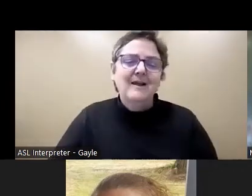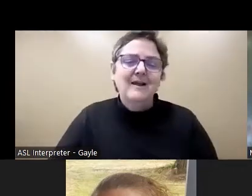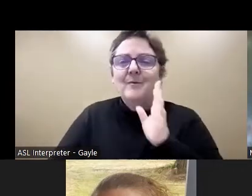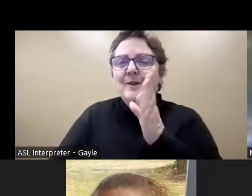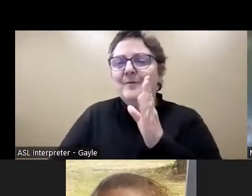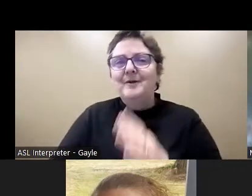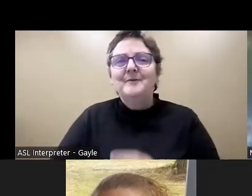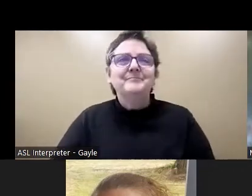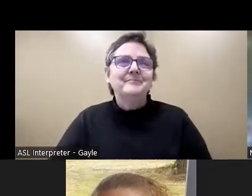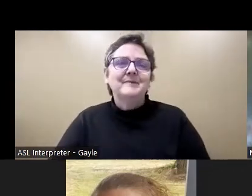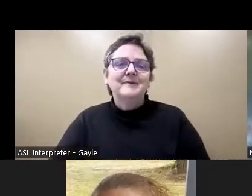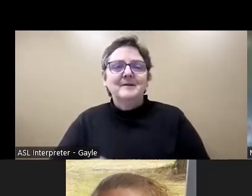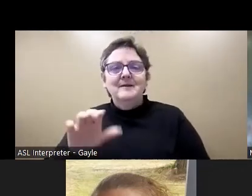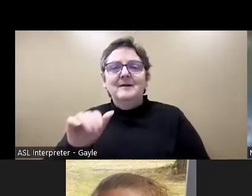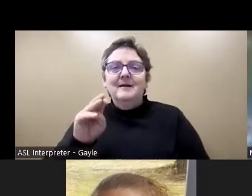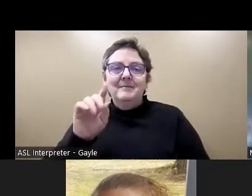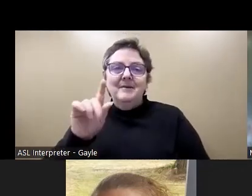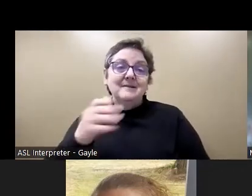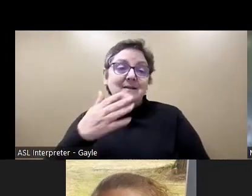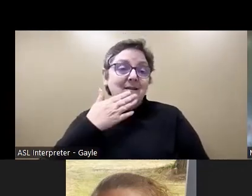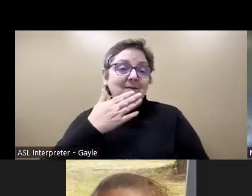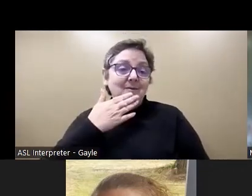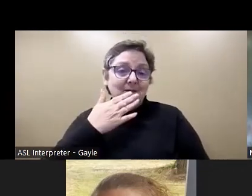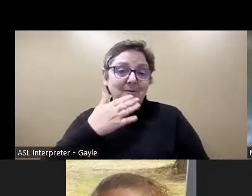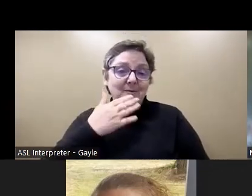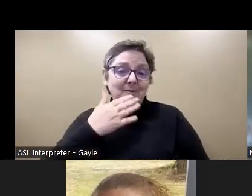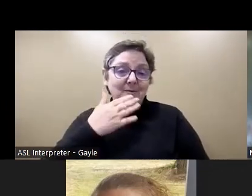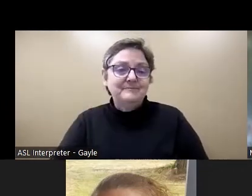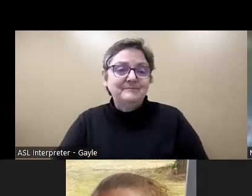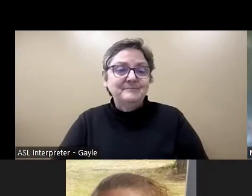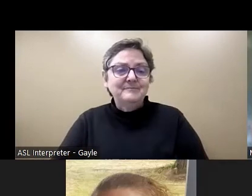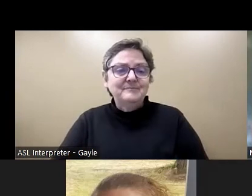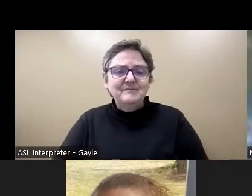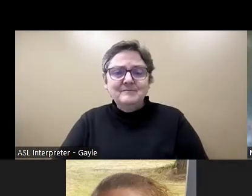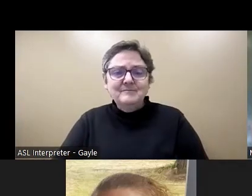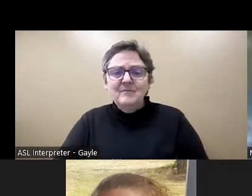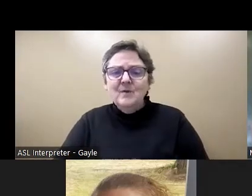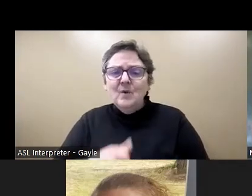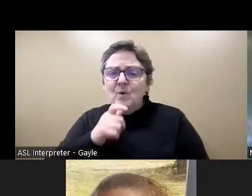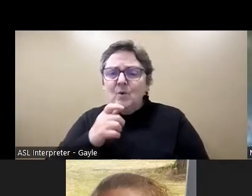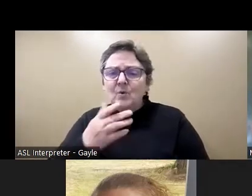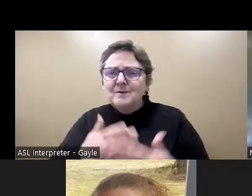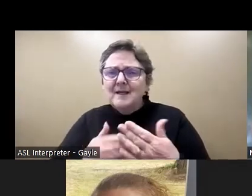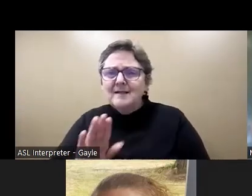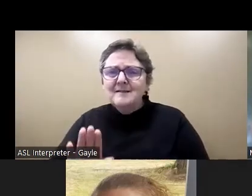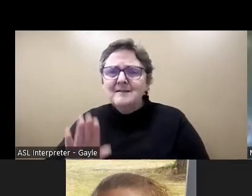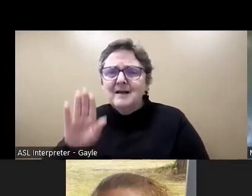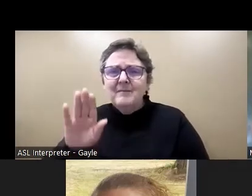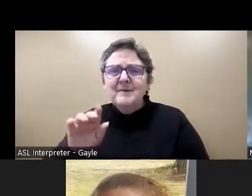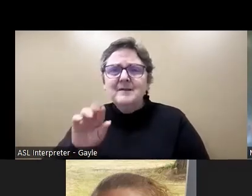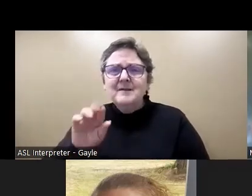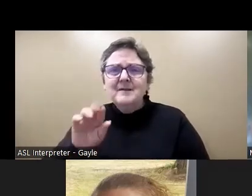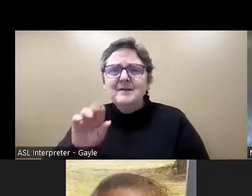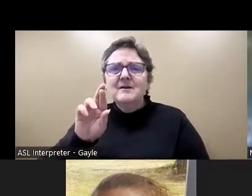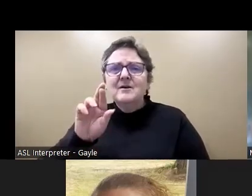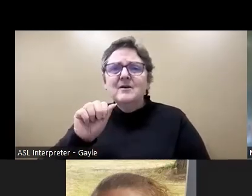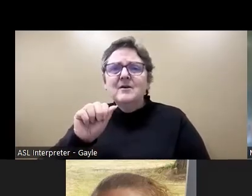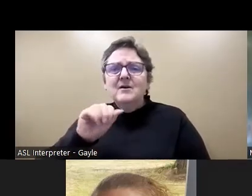That's very helpful, thank you. I see there's a hand. Rajip, would you like speak? And Rajip before you start,